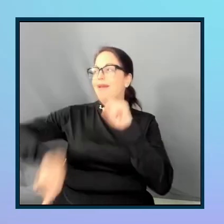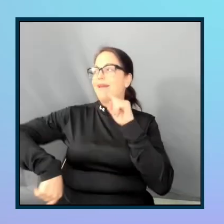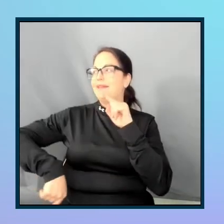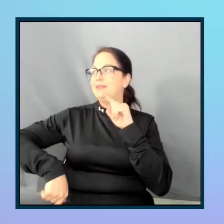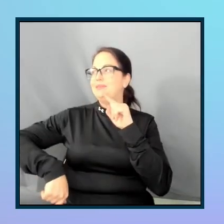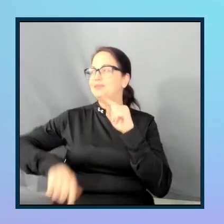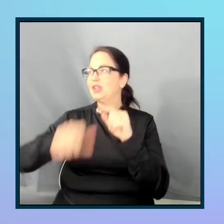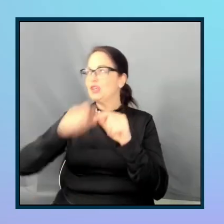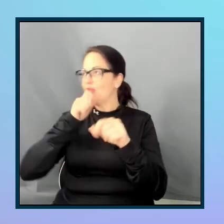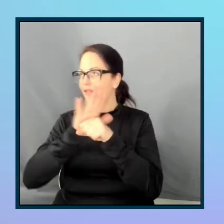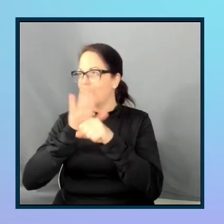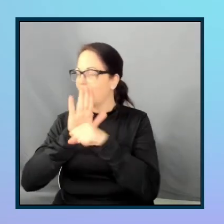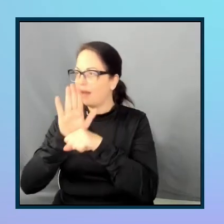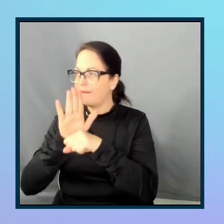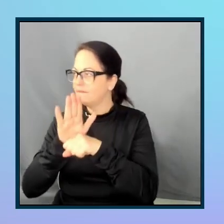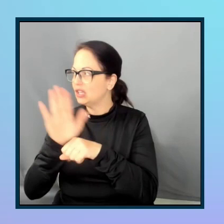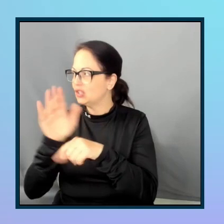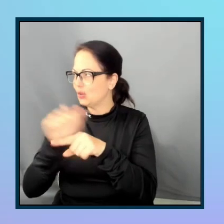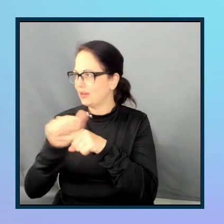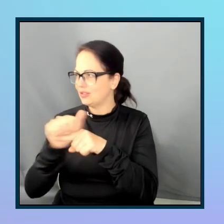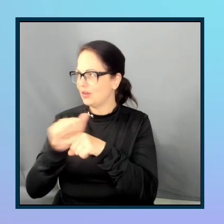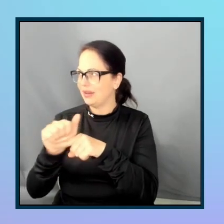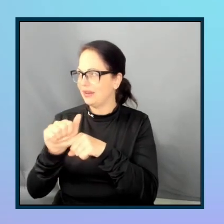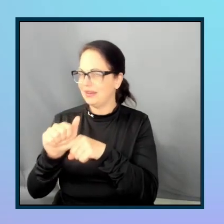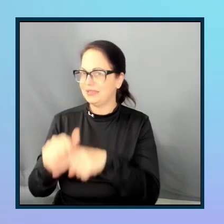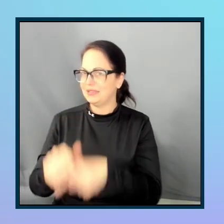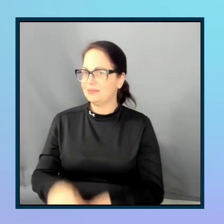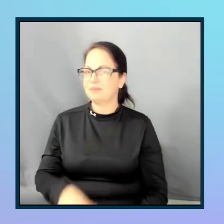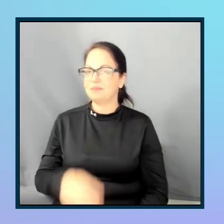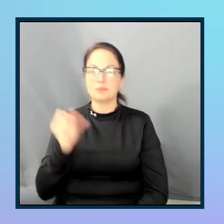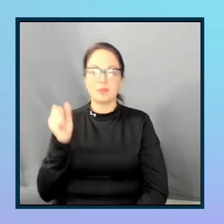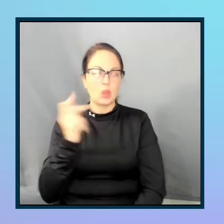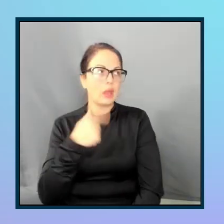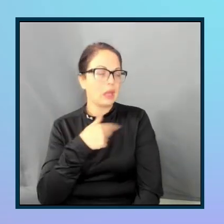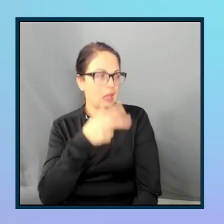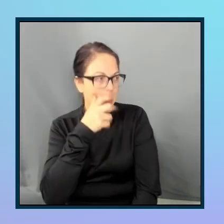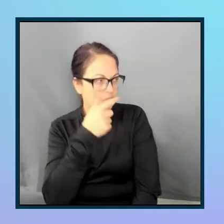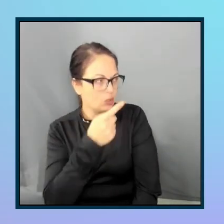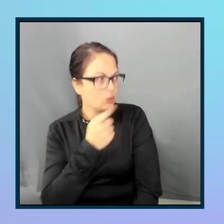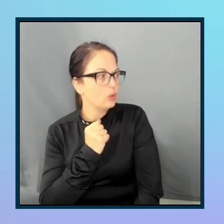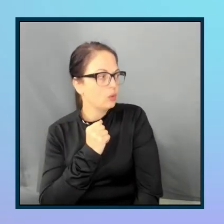You're not good enough. You're not trained." Okay. I hear you, but let's lean in,